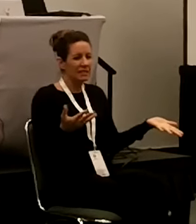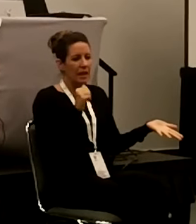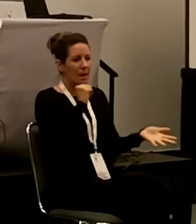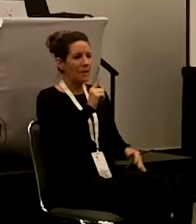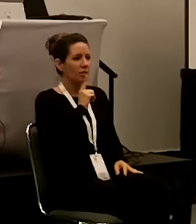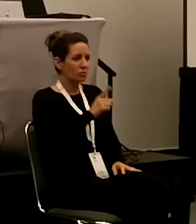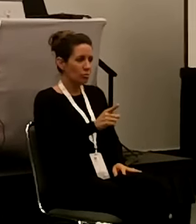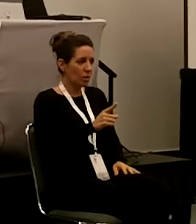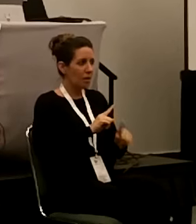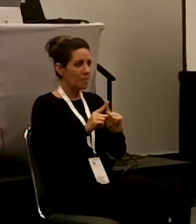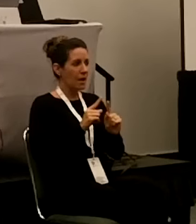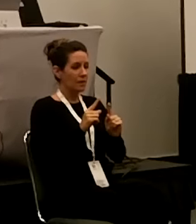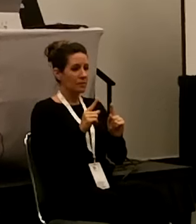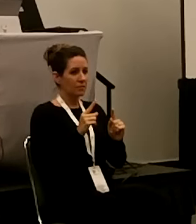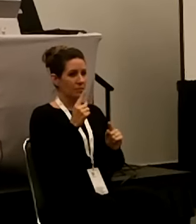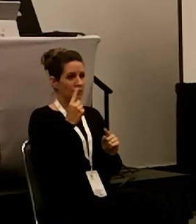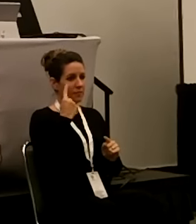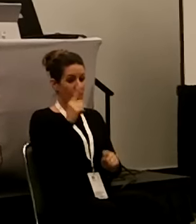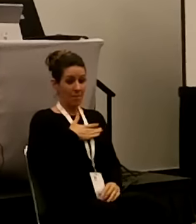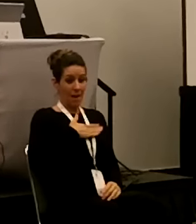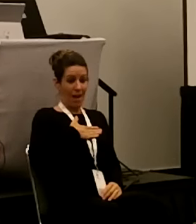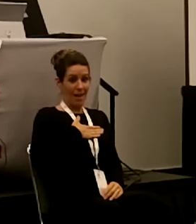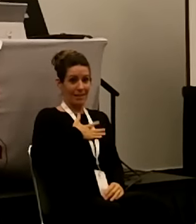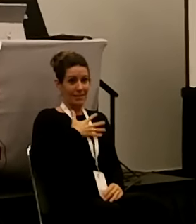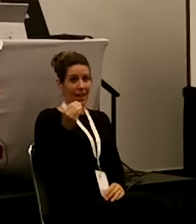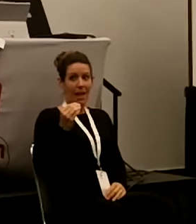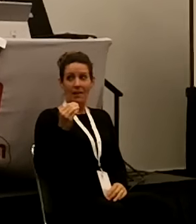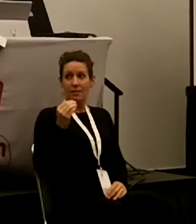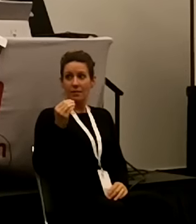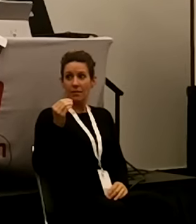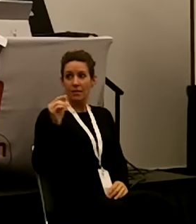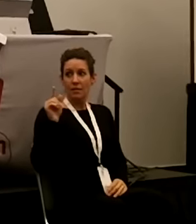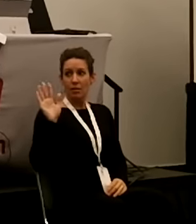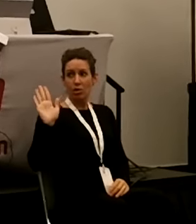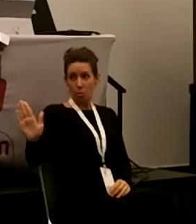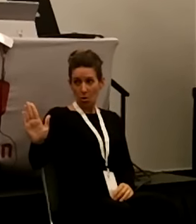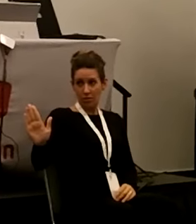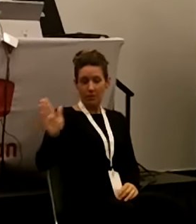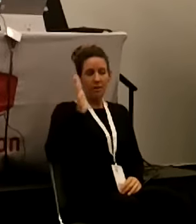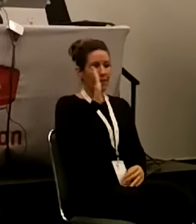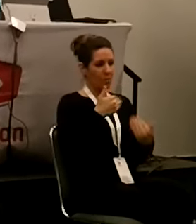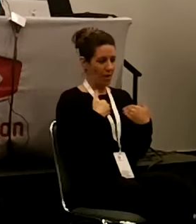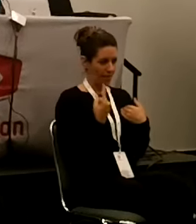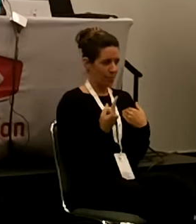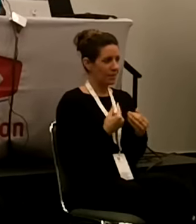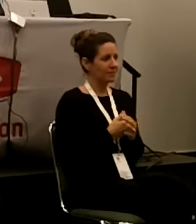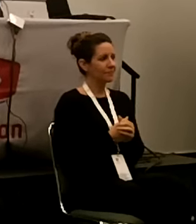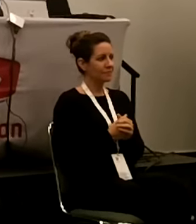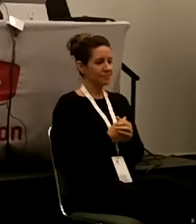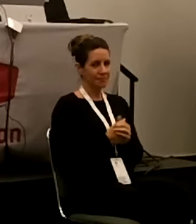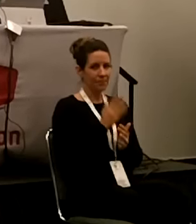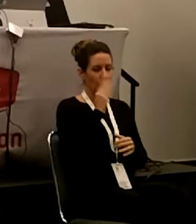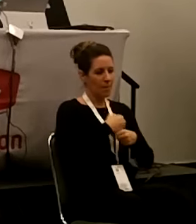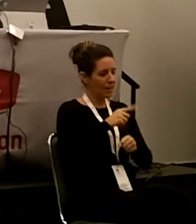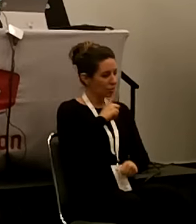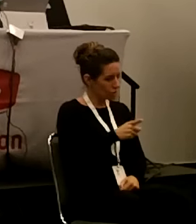but at least for mine, at least at yours, there's gonna be one, I will be making sure of that.